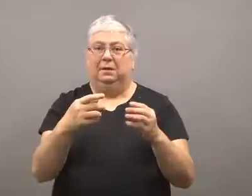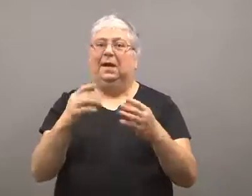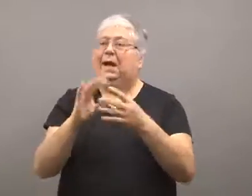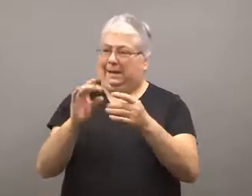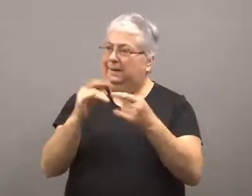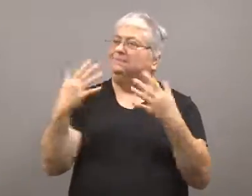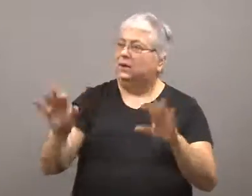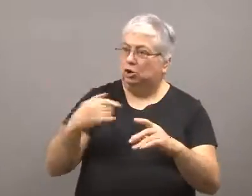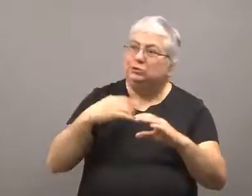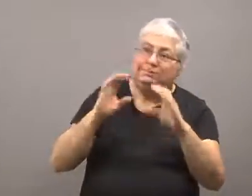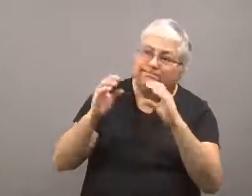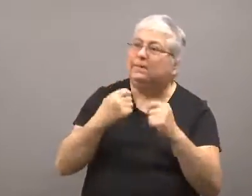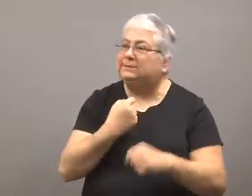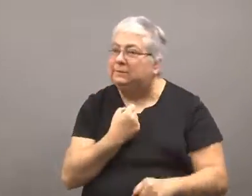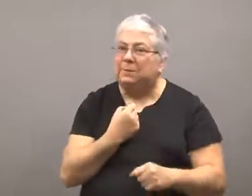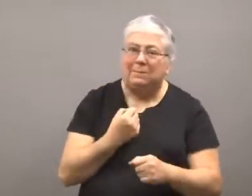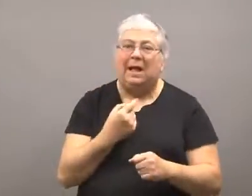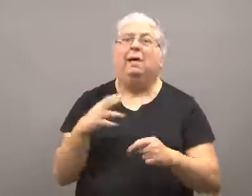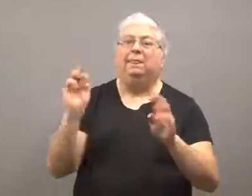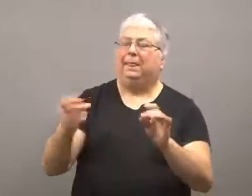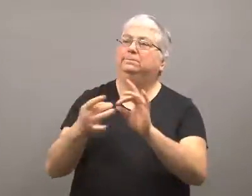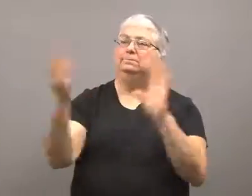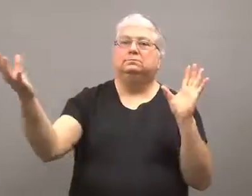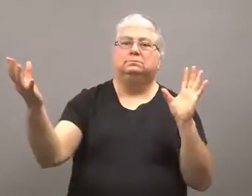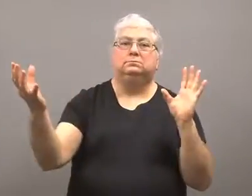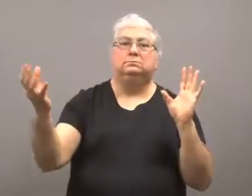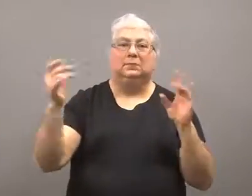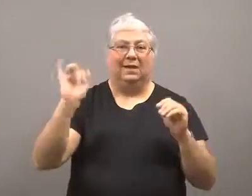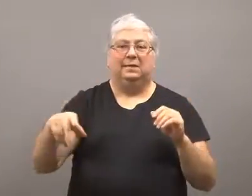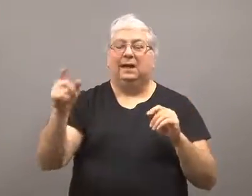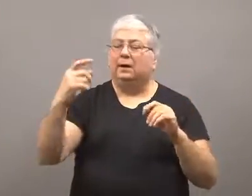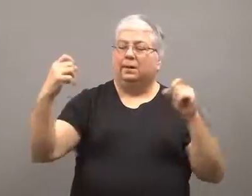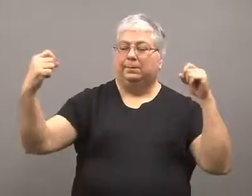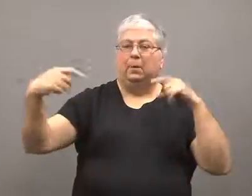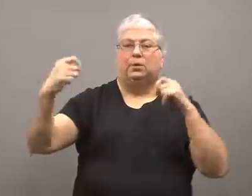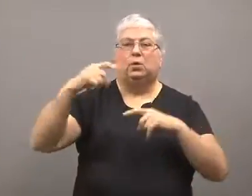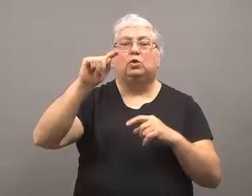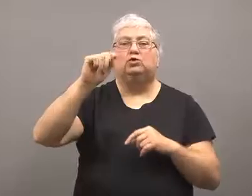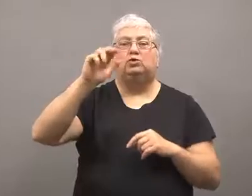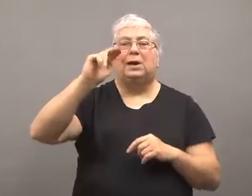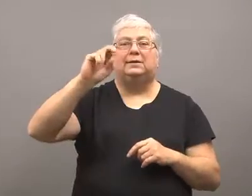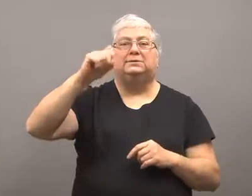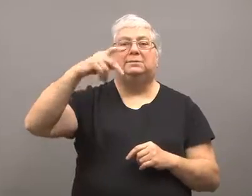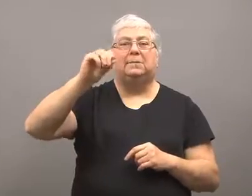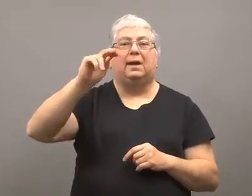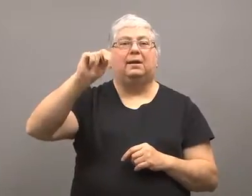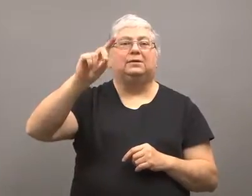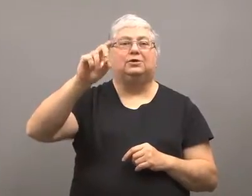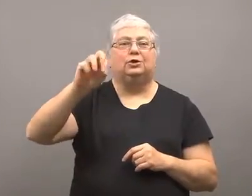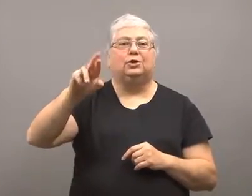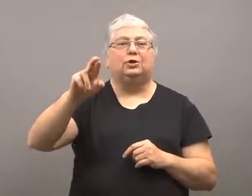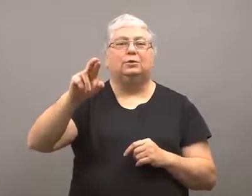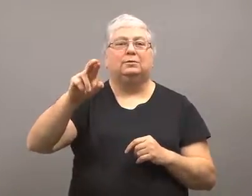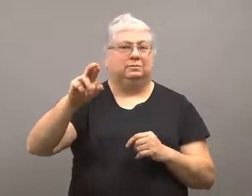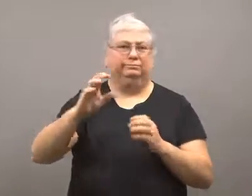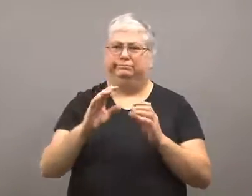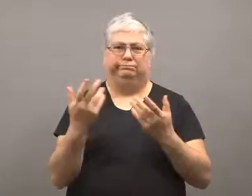said they communicated with the plane, then lost contact.